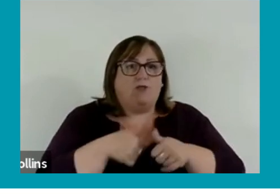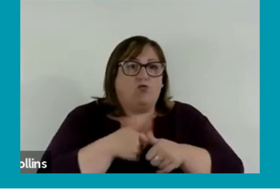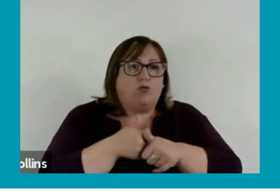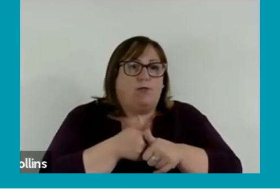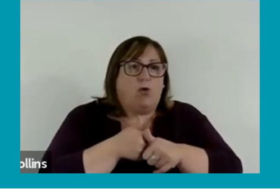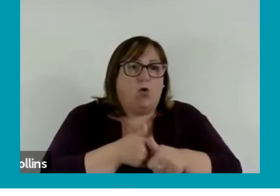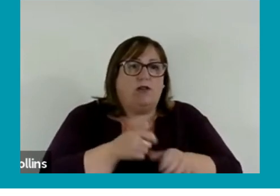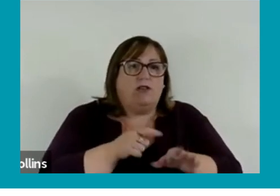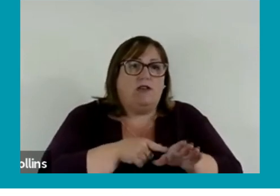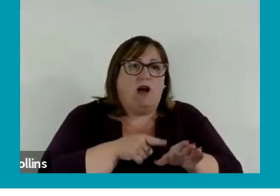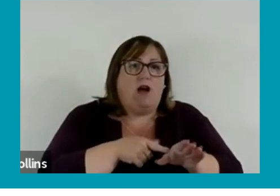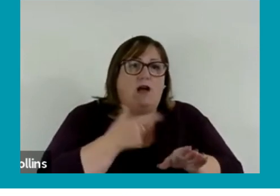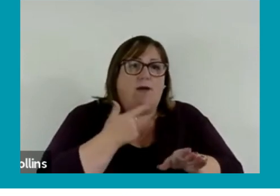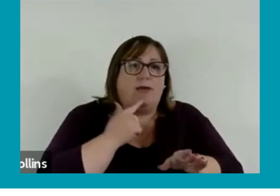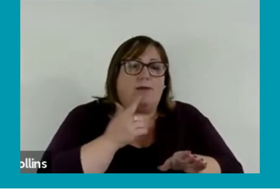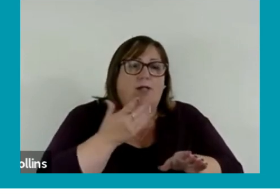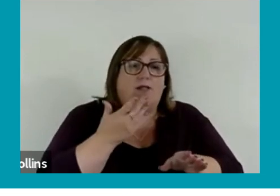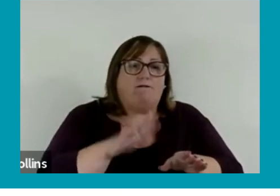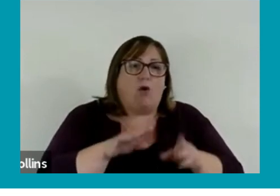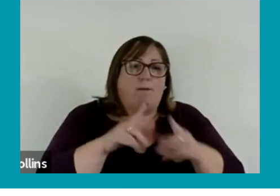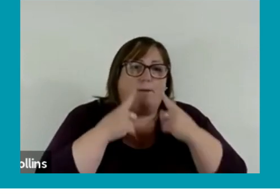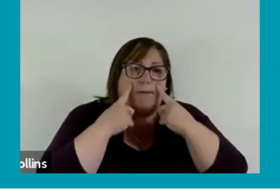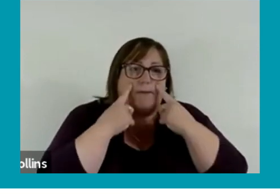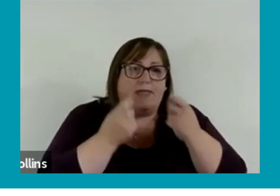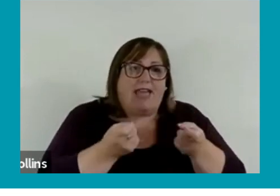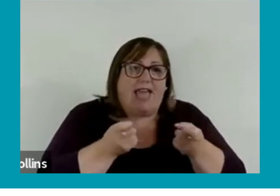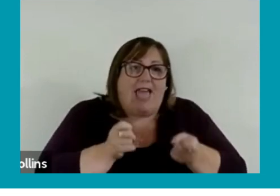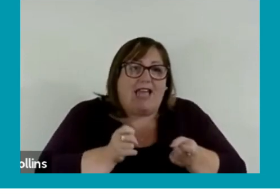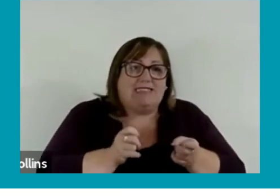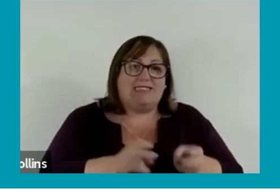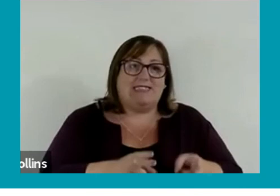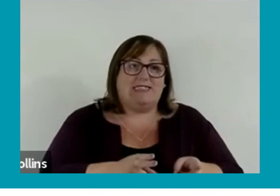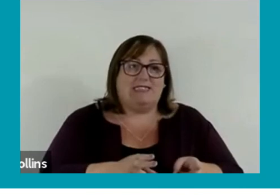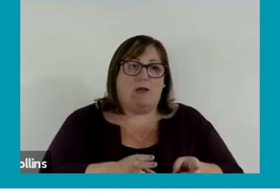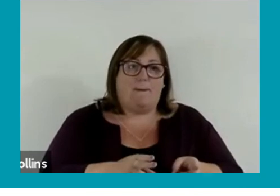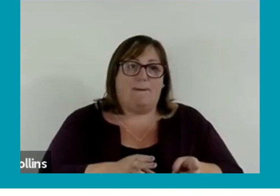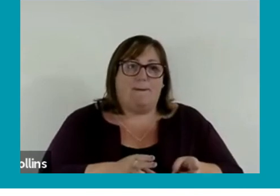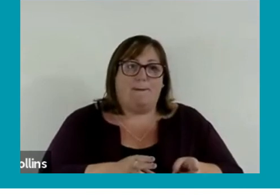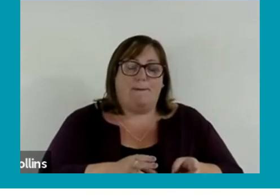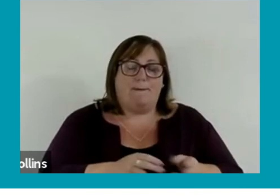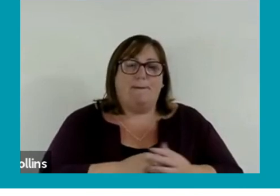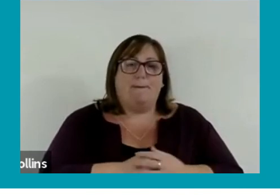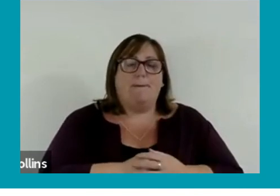so we're doing quite a lot right there um and also it's not quite launched yet but we've we're